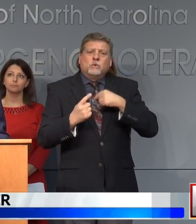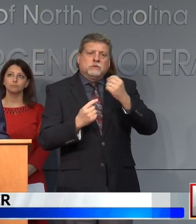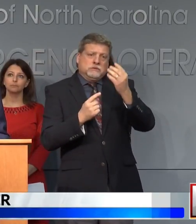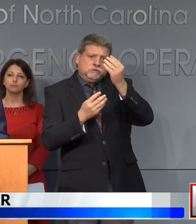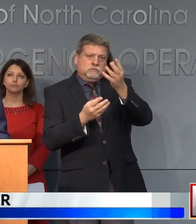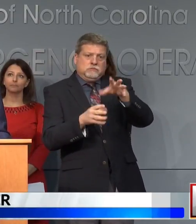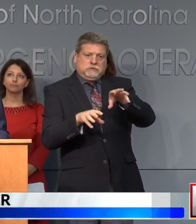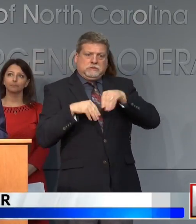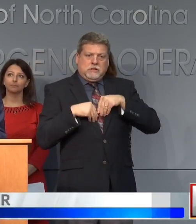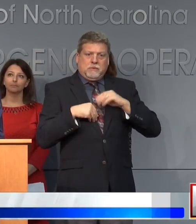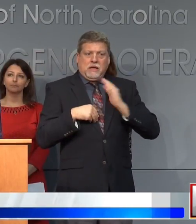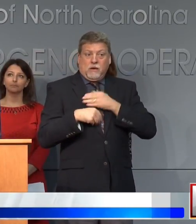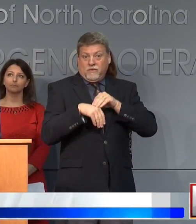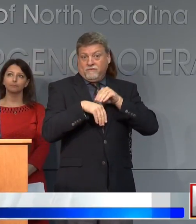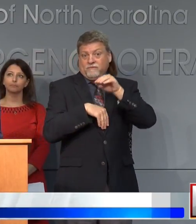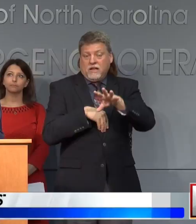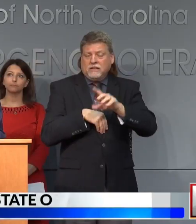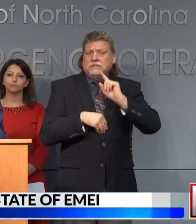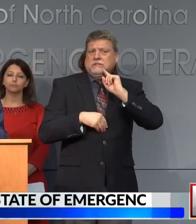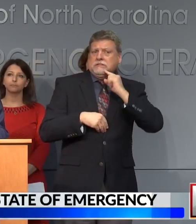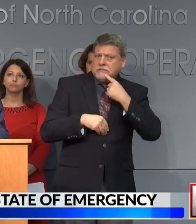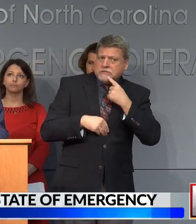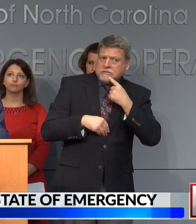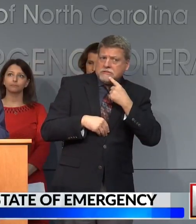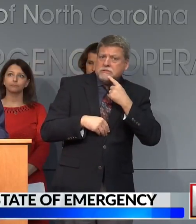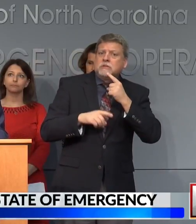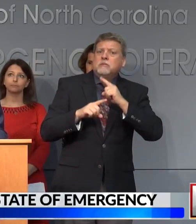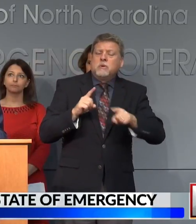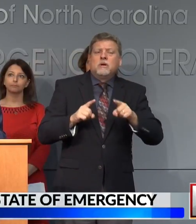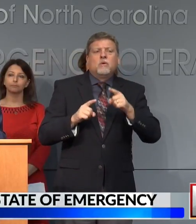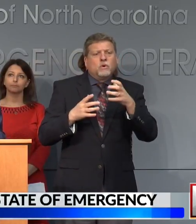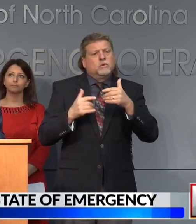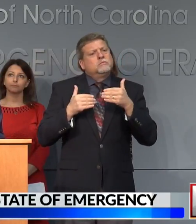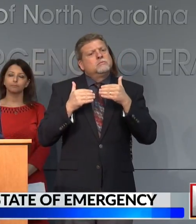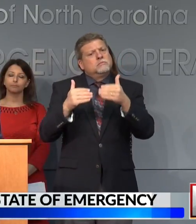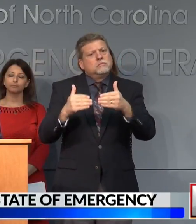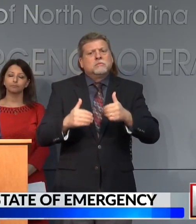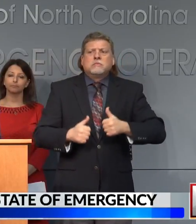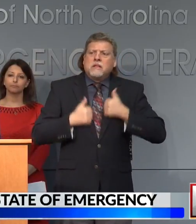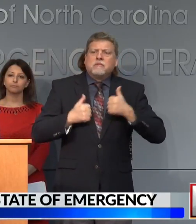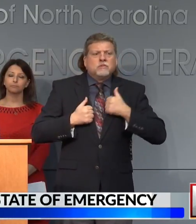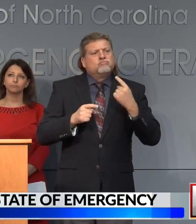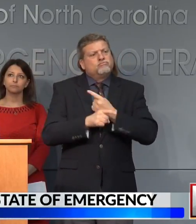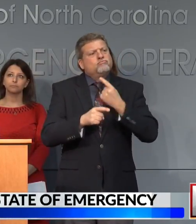THIS SERIOUSLY. BUT WE ALSO WANT THEM TO GO ON LIVING THEIR LIVES,